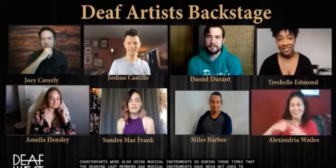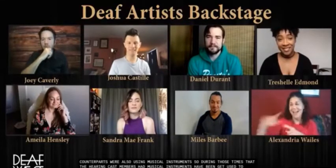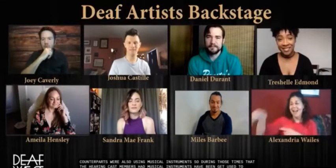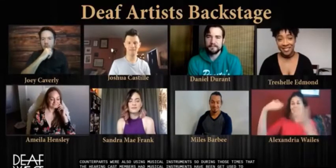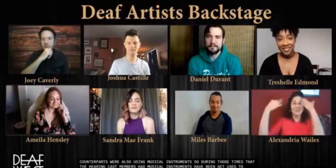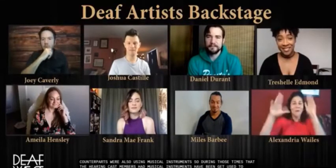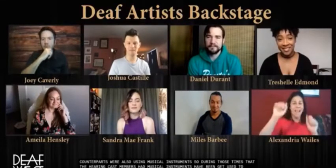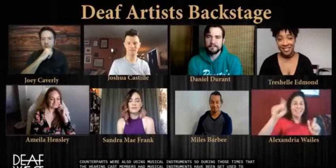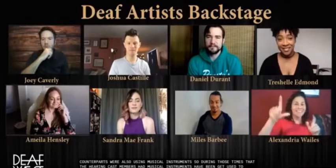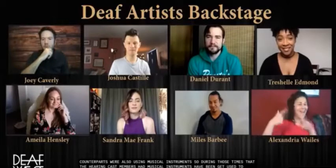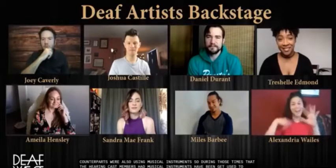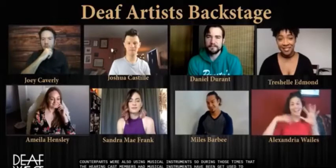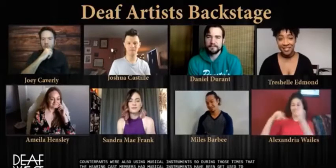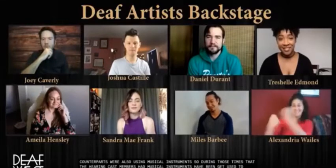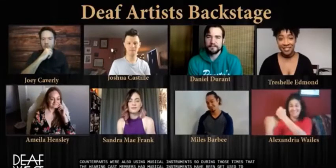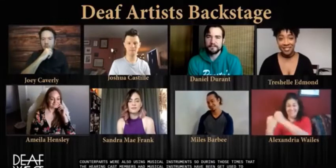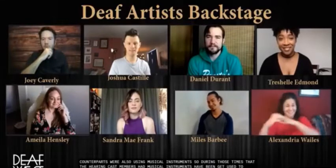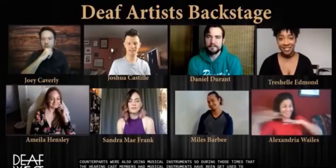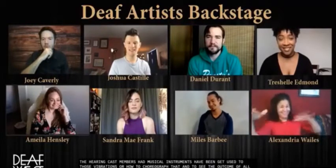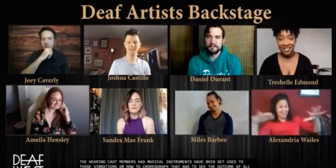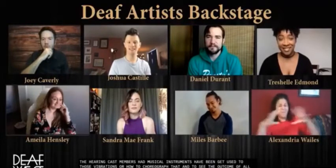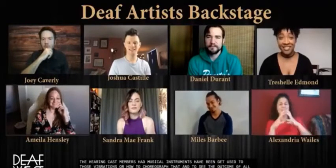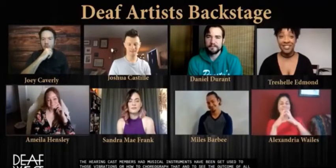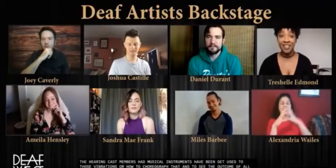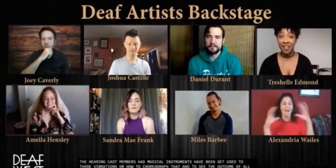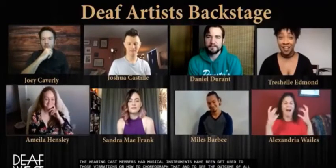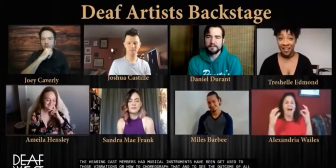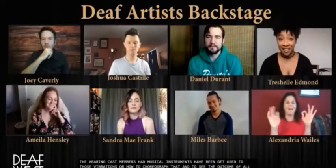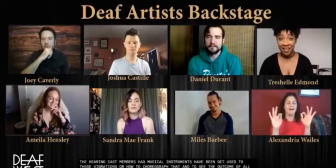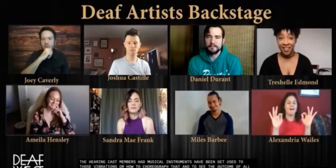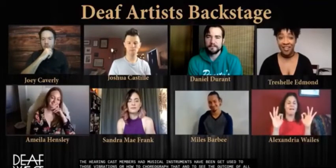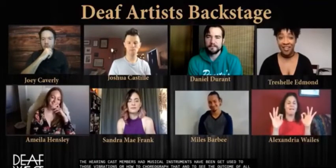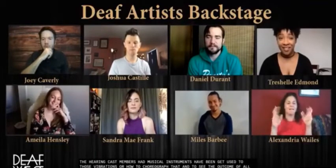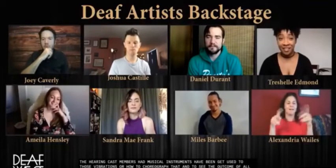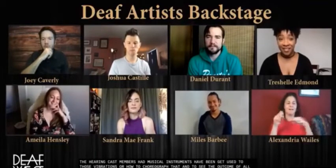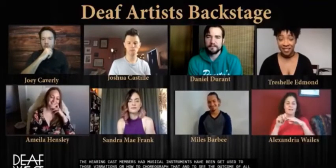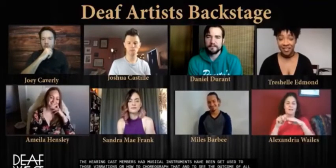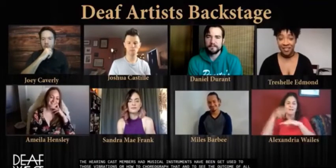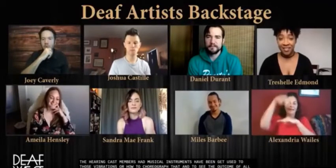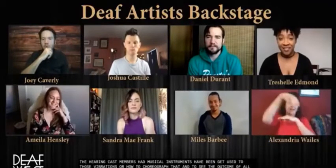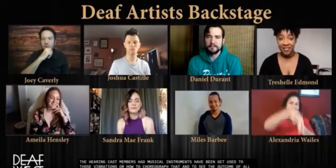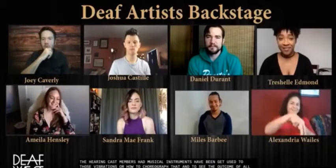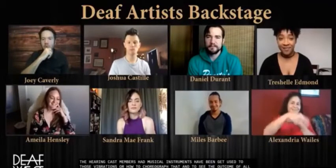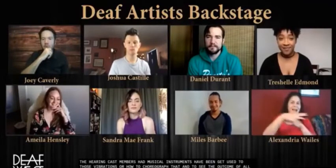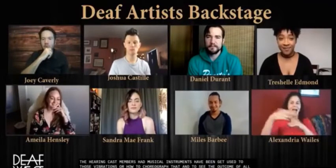and getting support from everyone in the room. And I'm running over to help the cast members with their ASL.